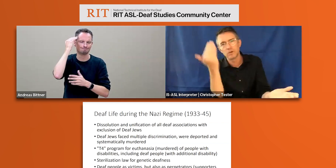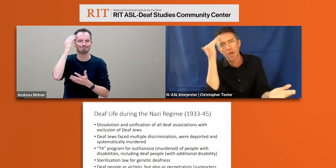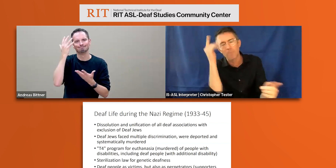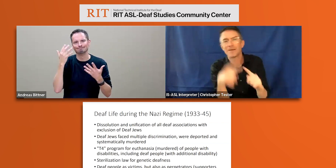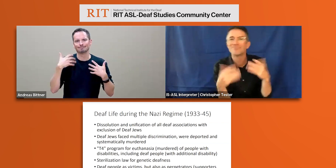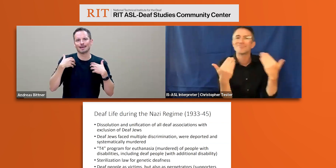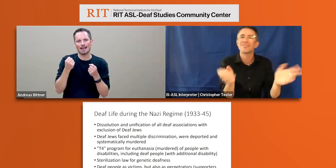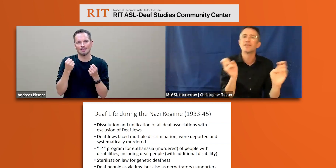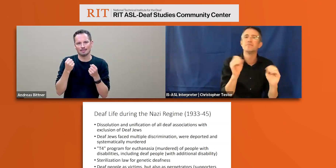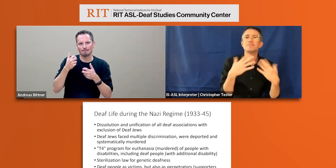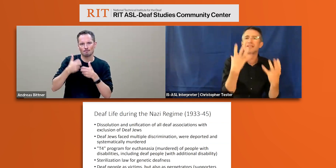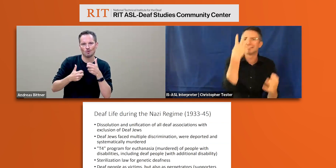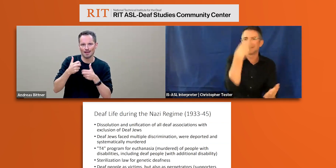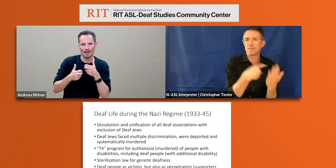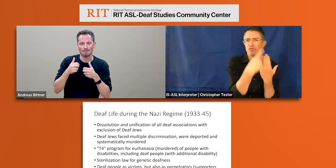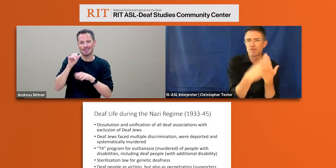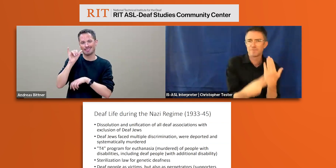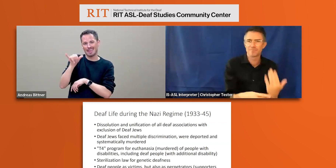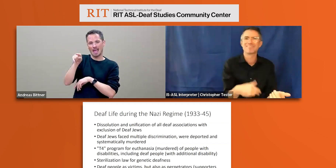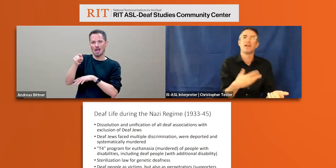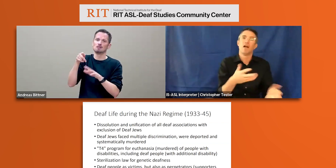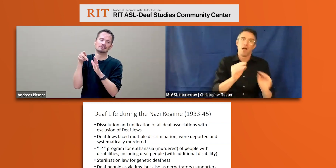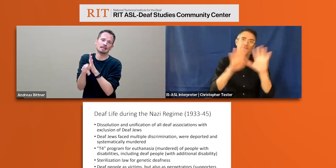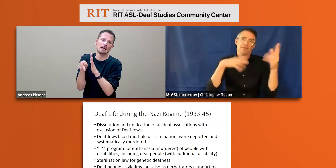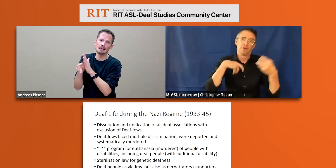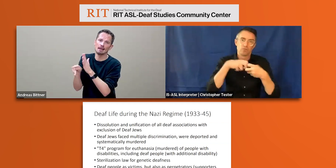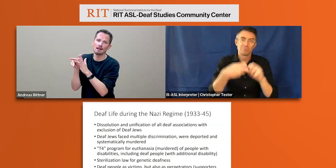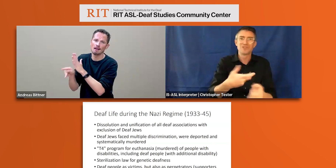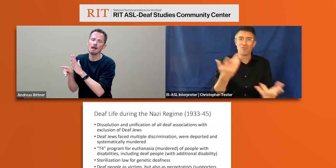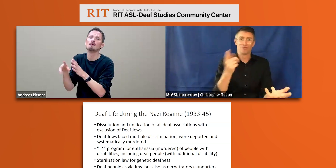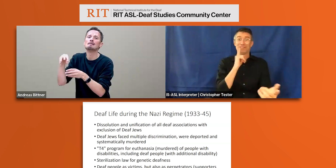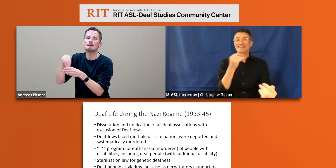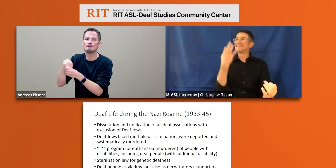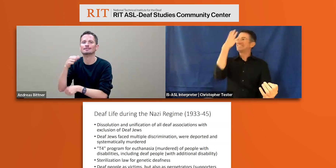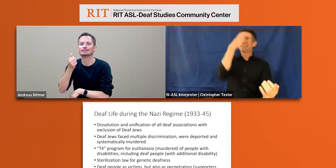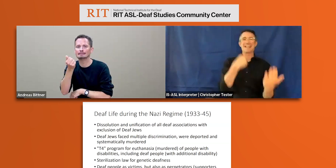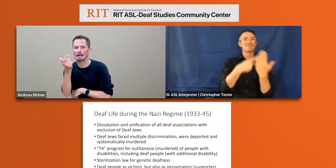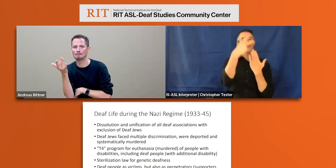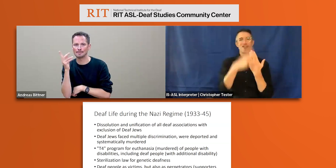There were T4 programs for euthanasia, which they say